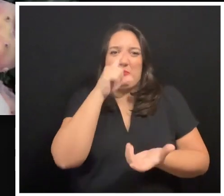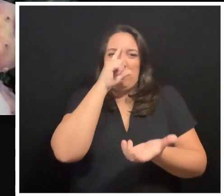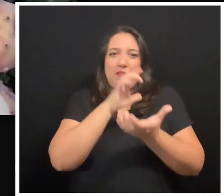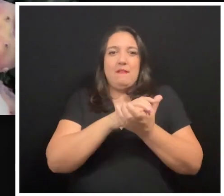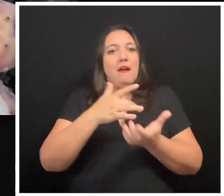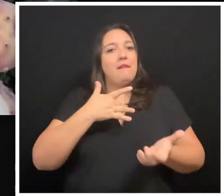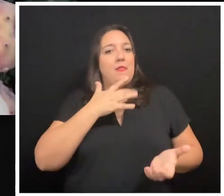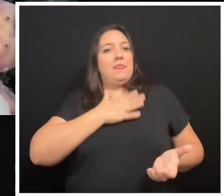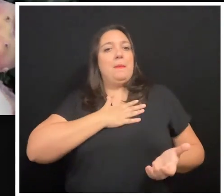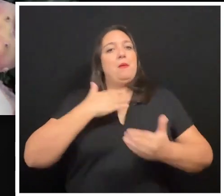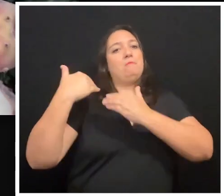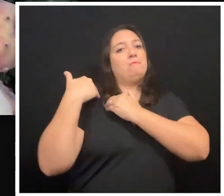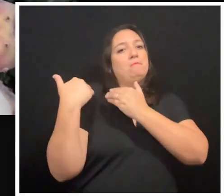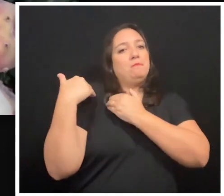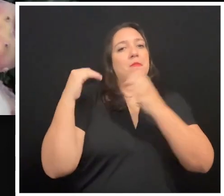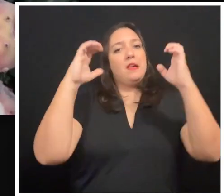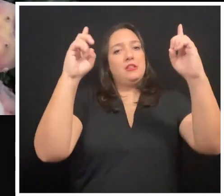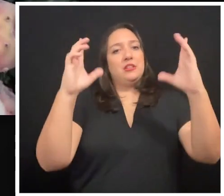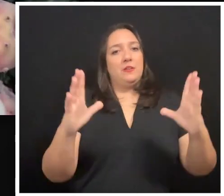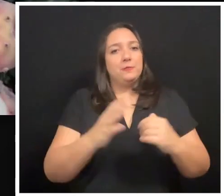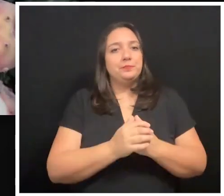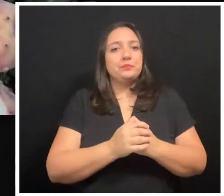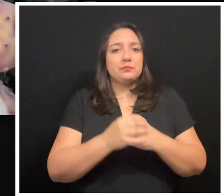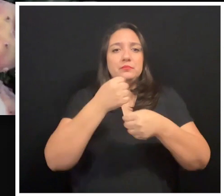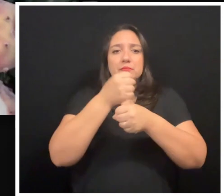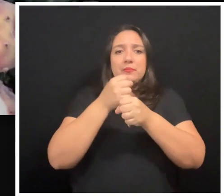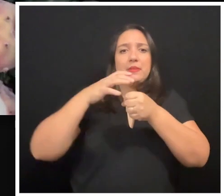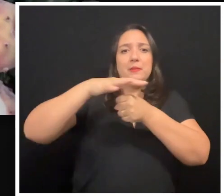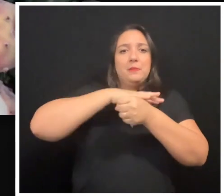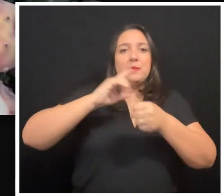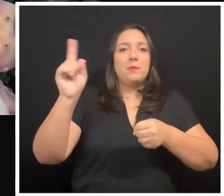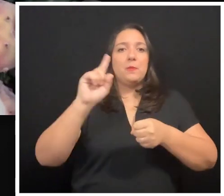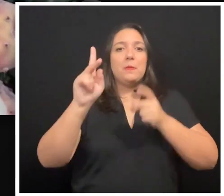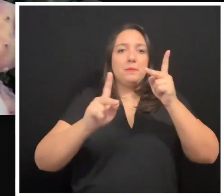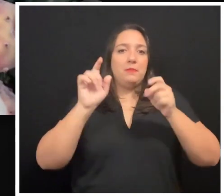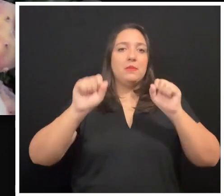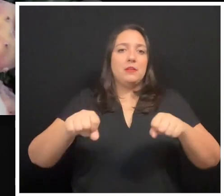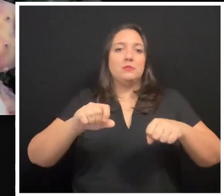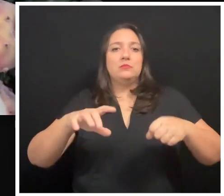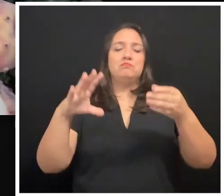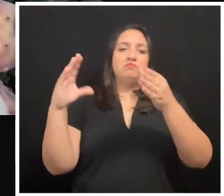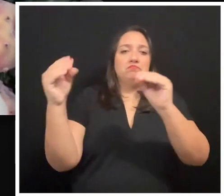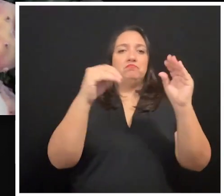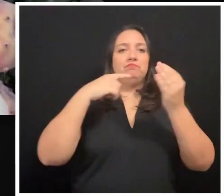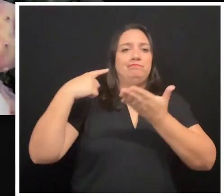I see that as my role as an educator, to create these spaces where people can get talking